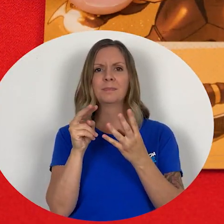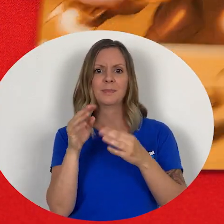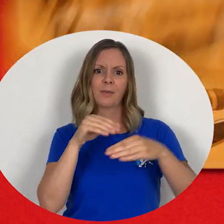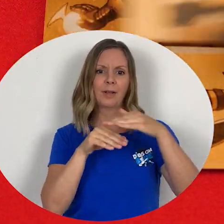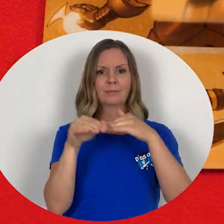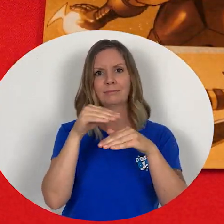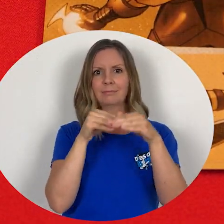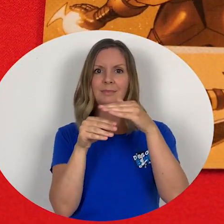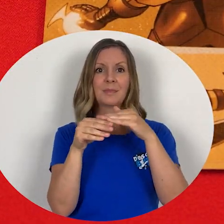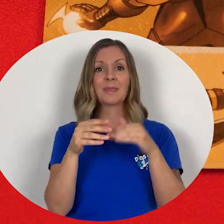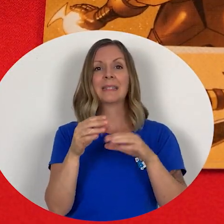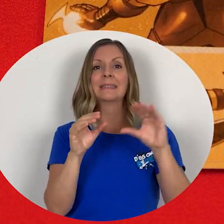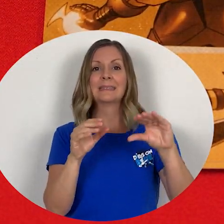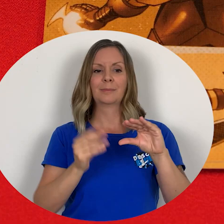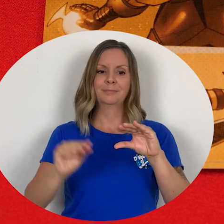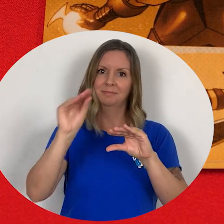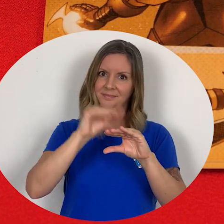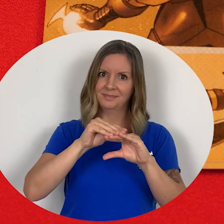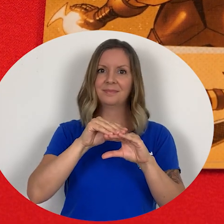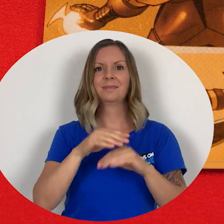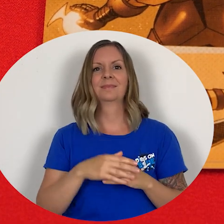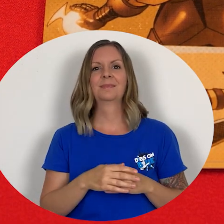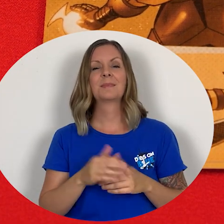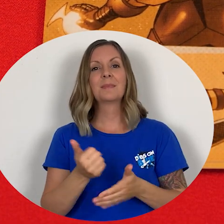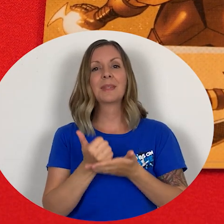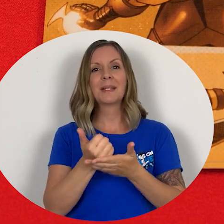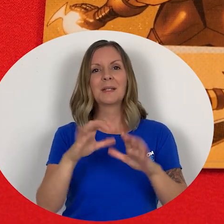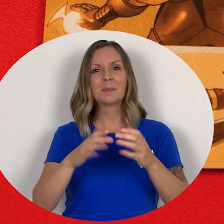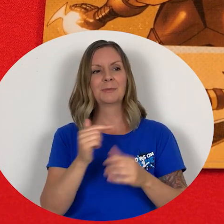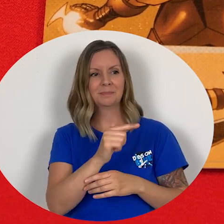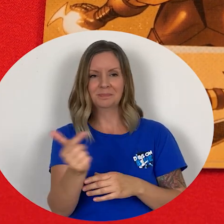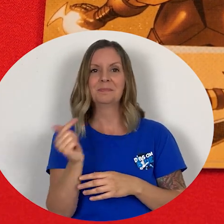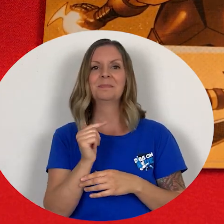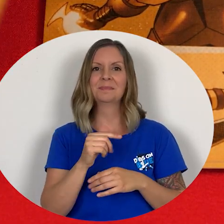the Hero deck and then put them back in any order, which can be a great way to assist